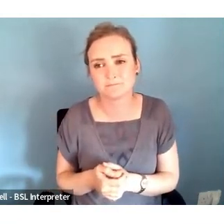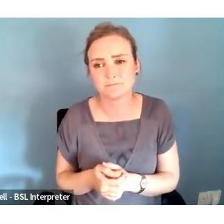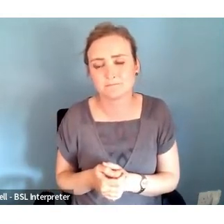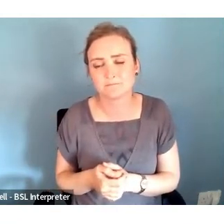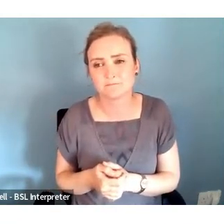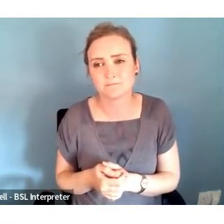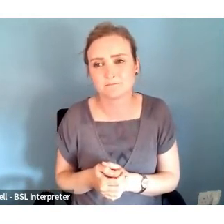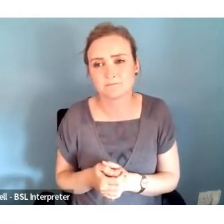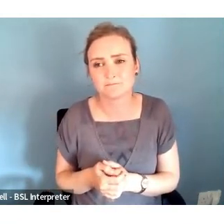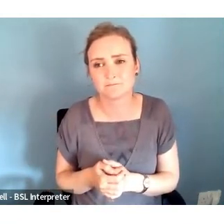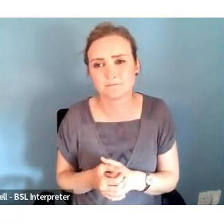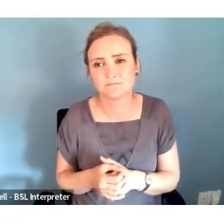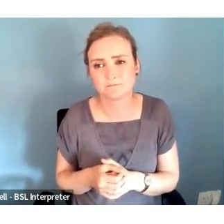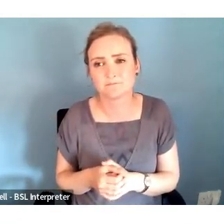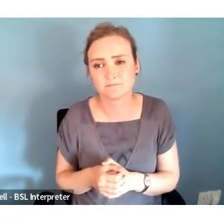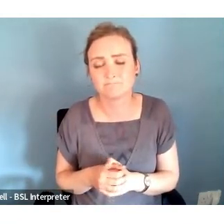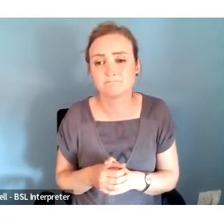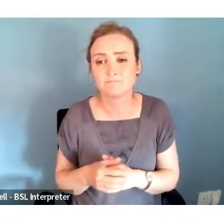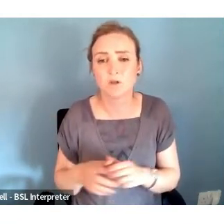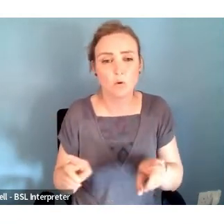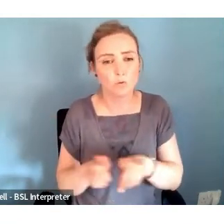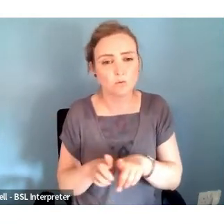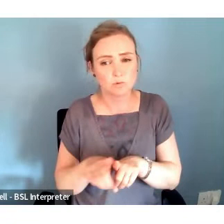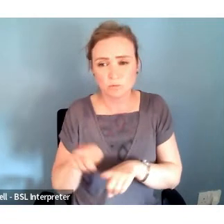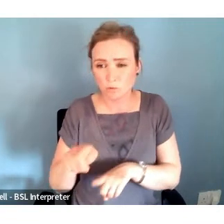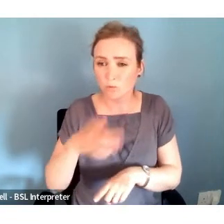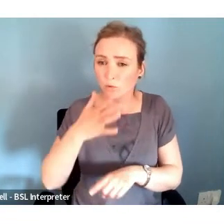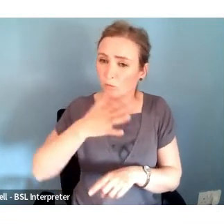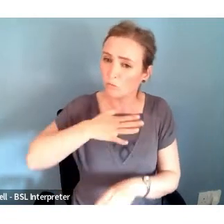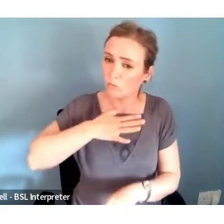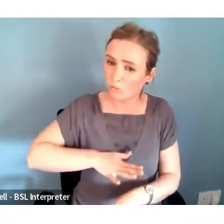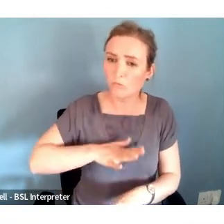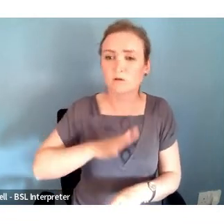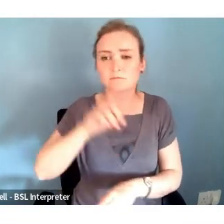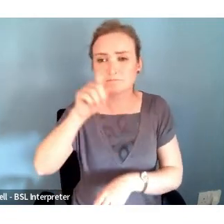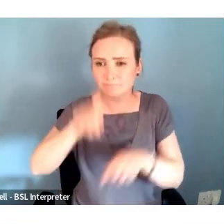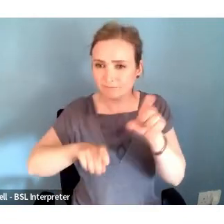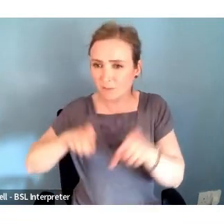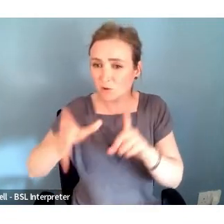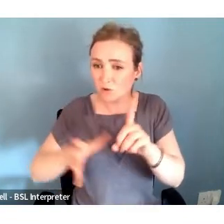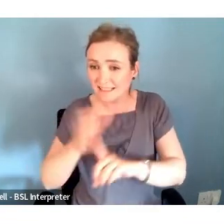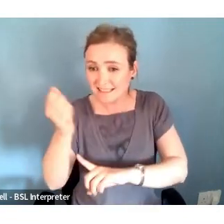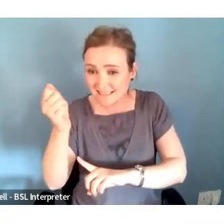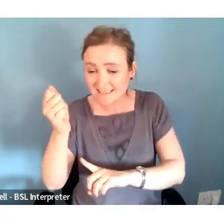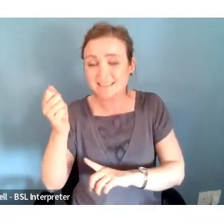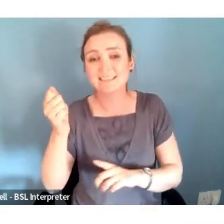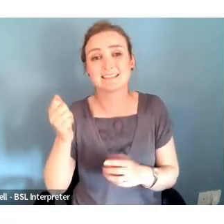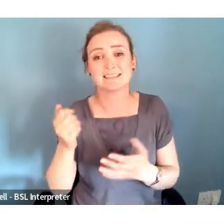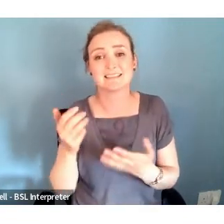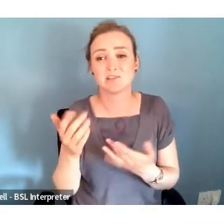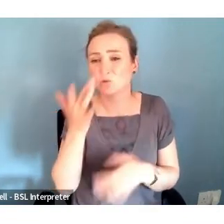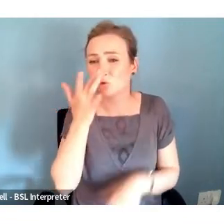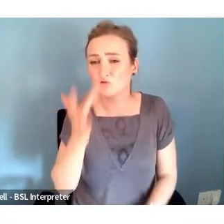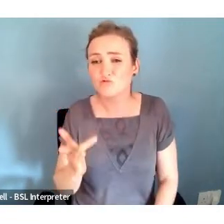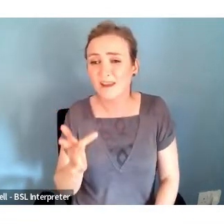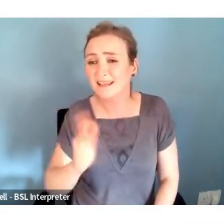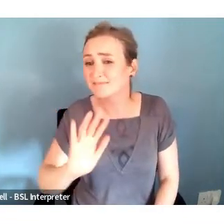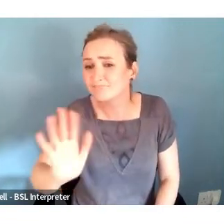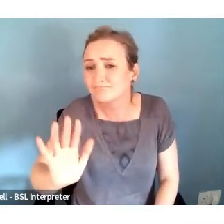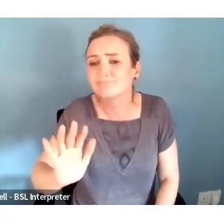s? You want candidates to succeed you are not there trying to catch them out or sift them out for reasons that have nothing